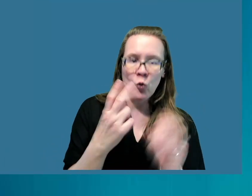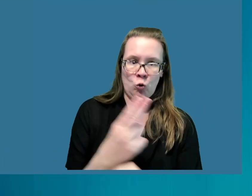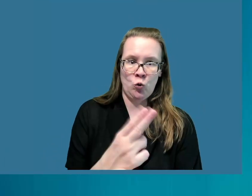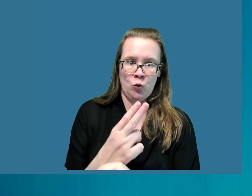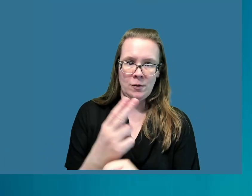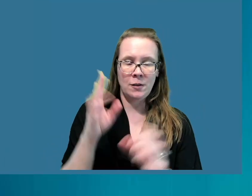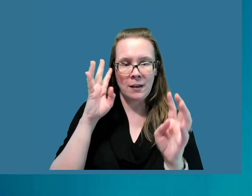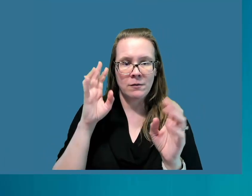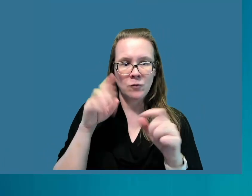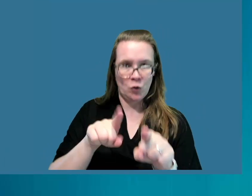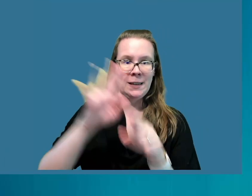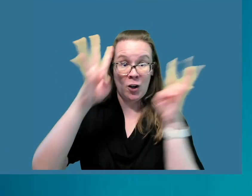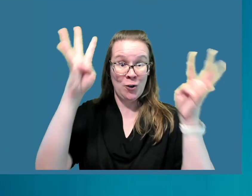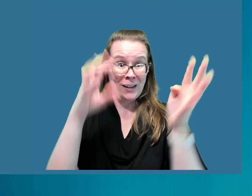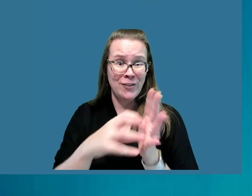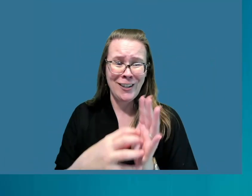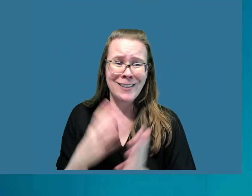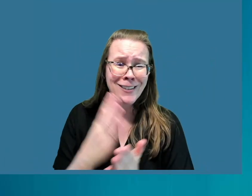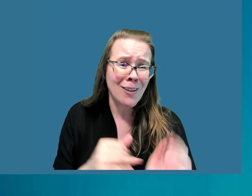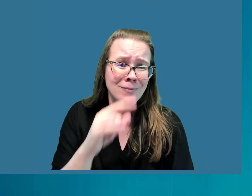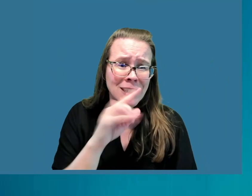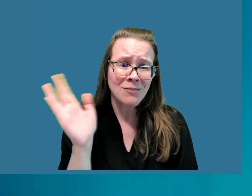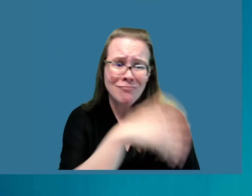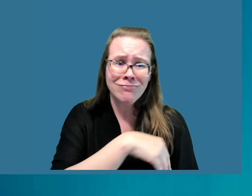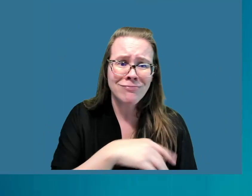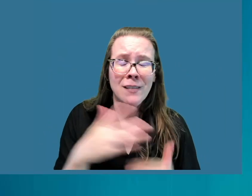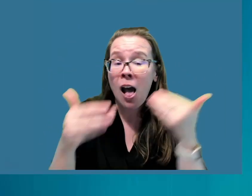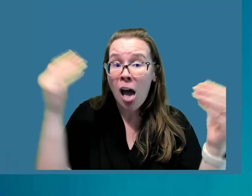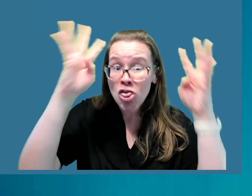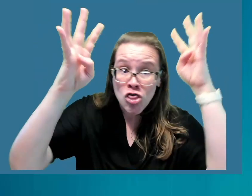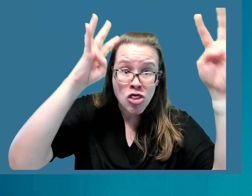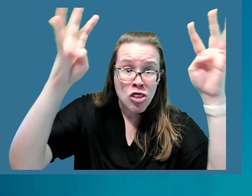by trying to make them follow certain rules. Um, so, yeah, let them be creative!